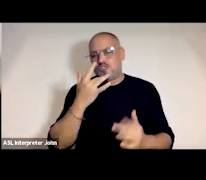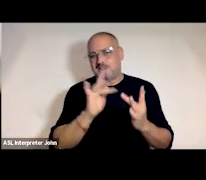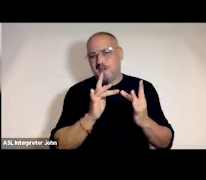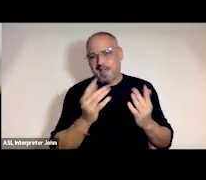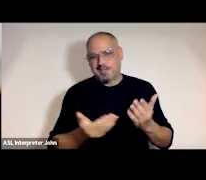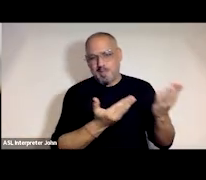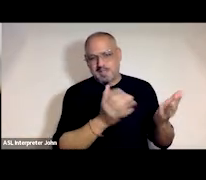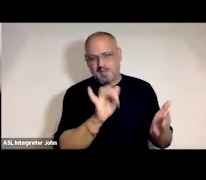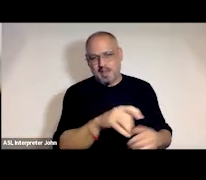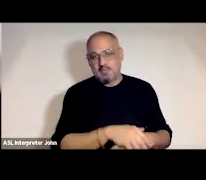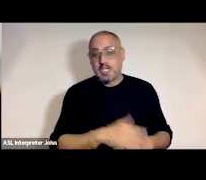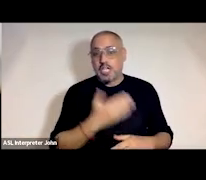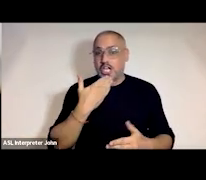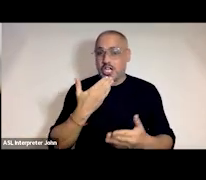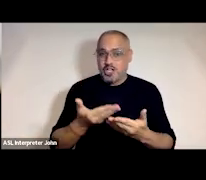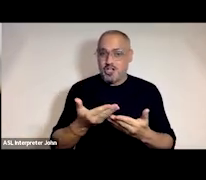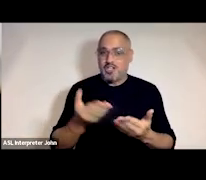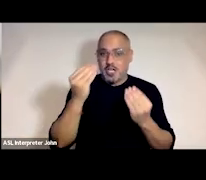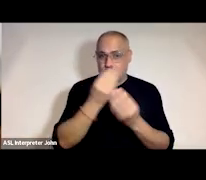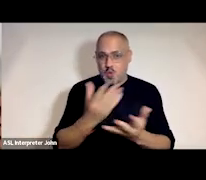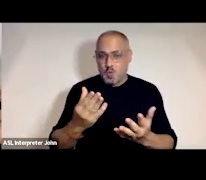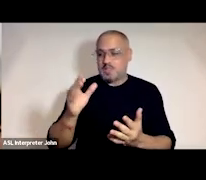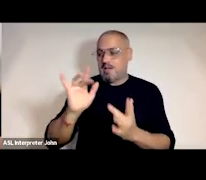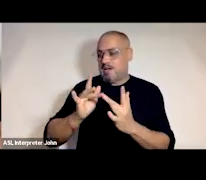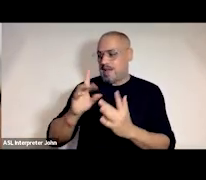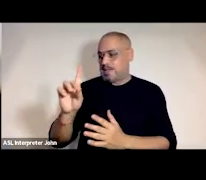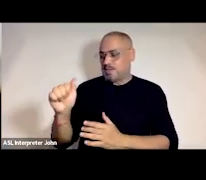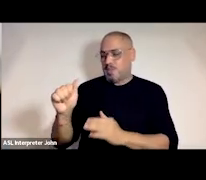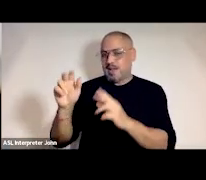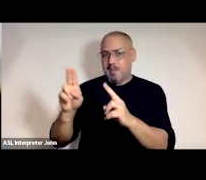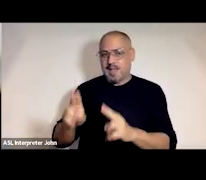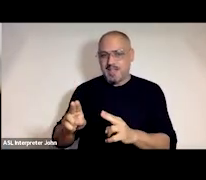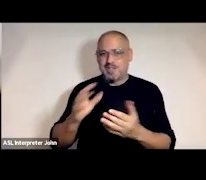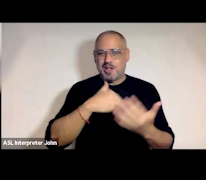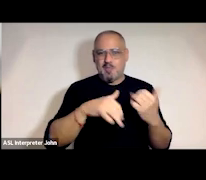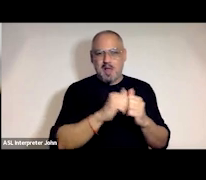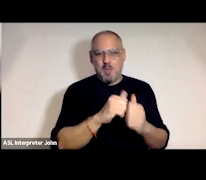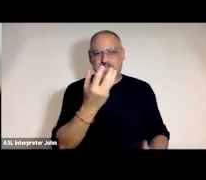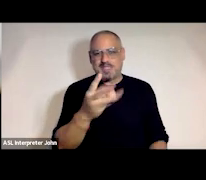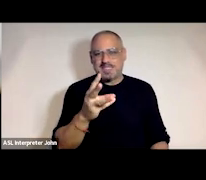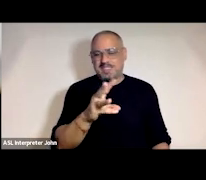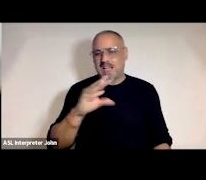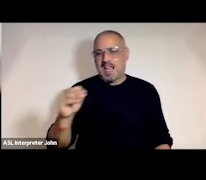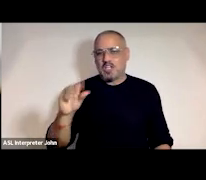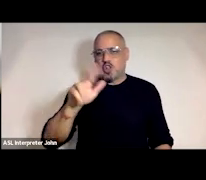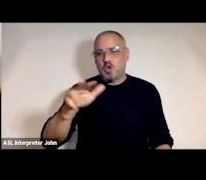The good news is the online disability application, it's combined with the 16 and the 3368.